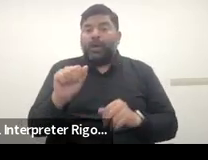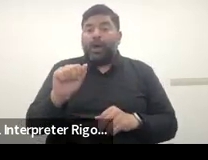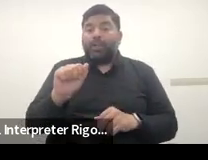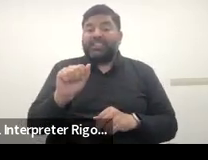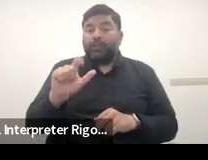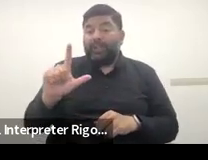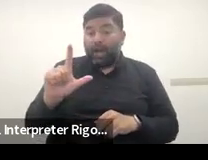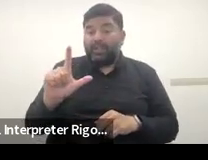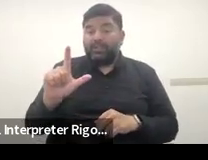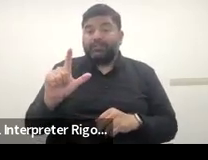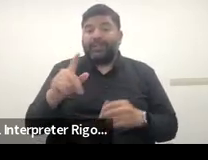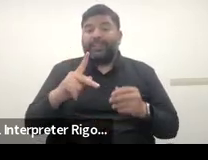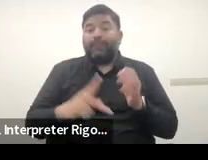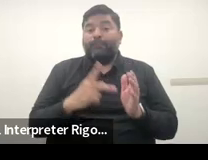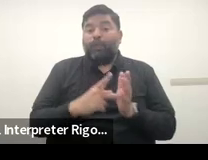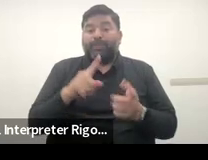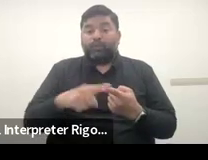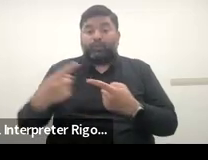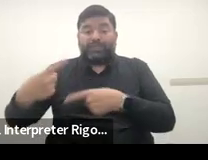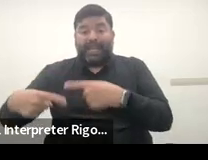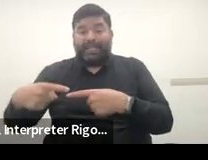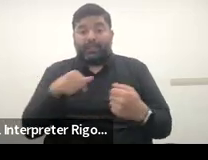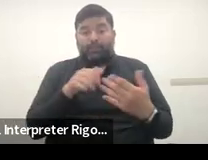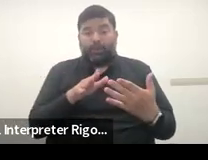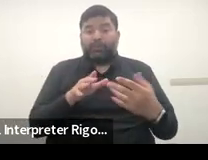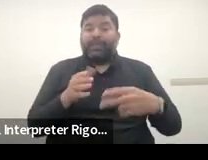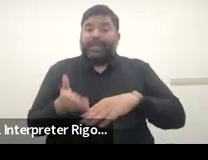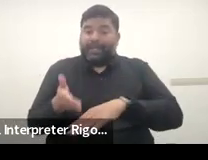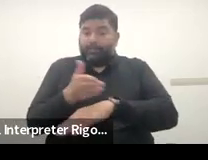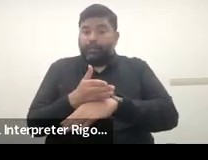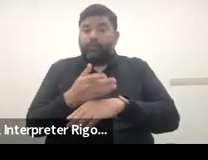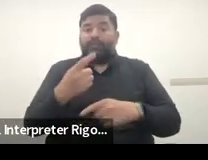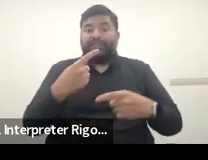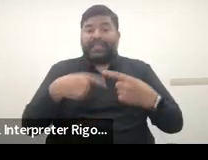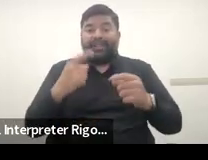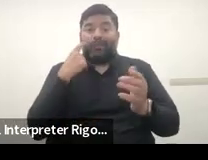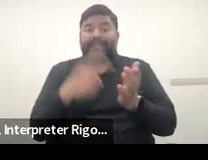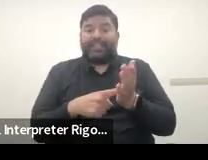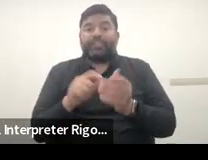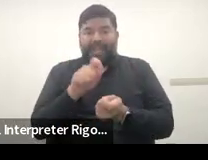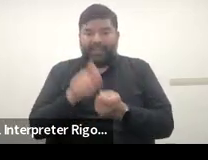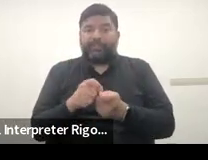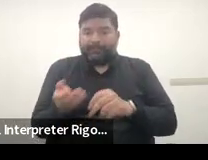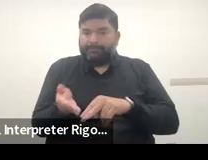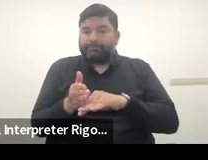and the phoneme-to-sign approach improve sign recognition accuracy. in the semi-deep we showed that